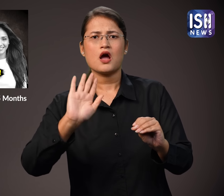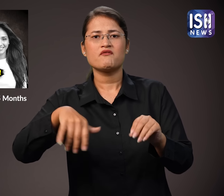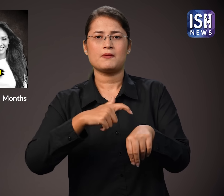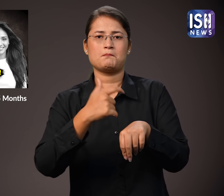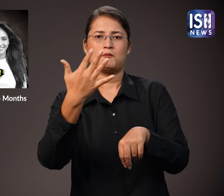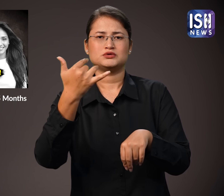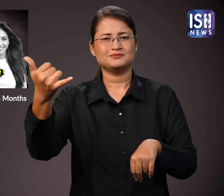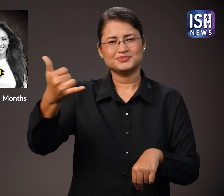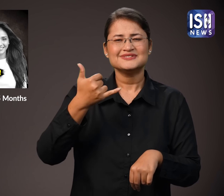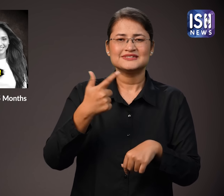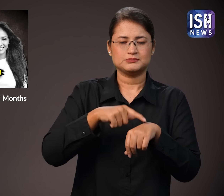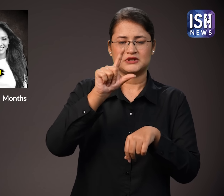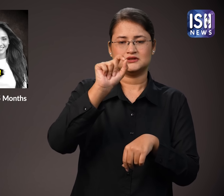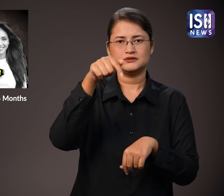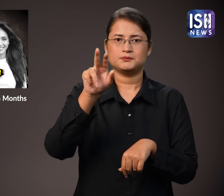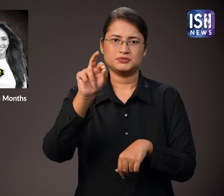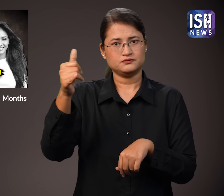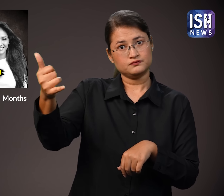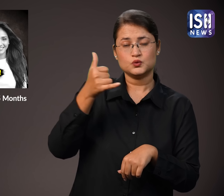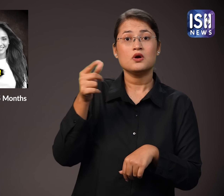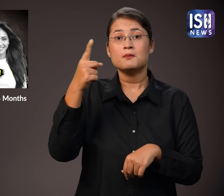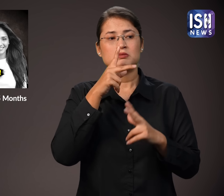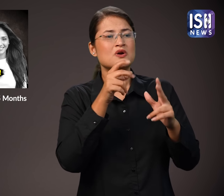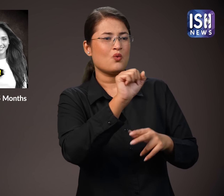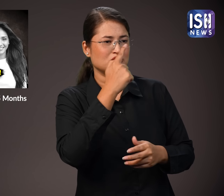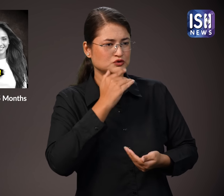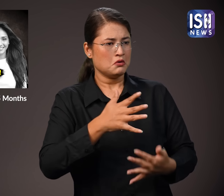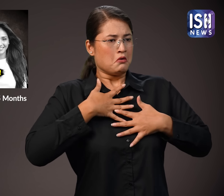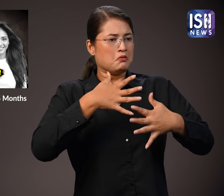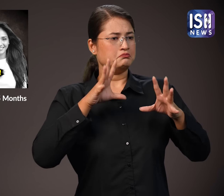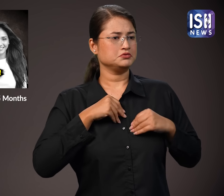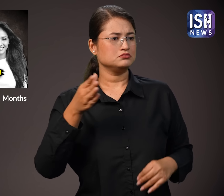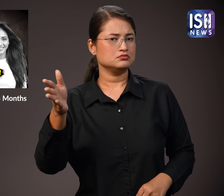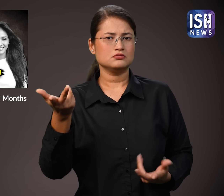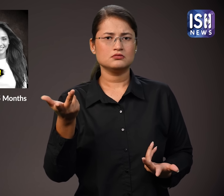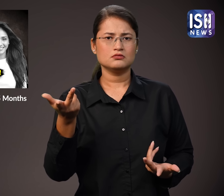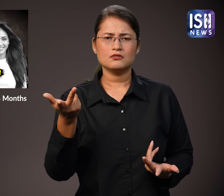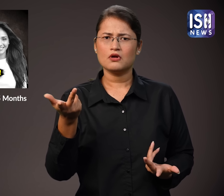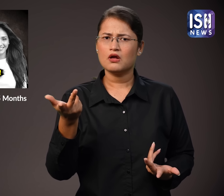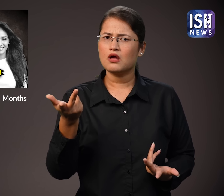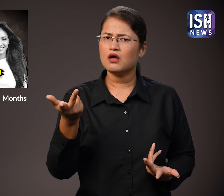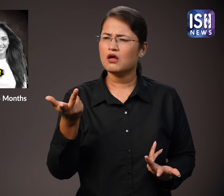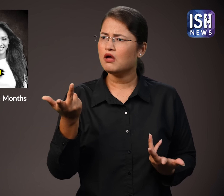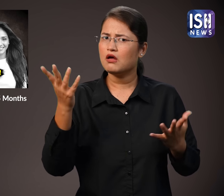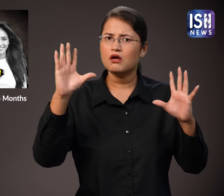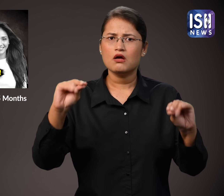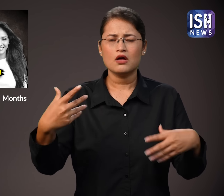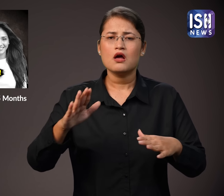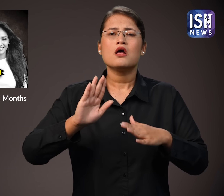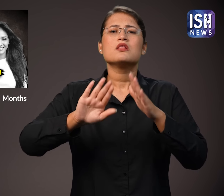Then, at 10:20 p.m., the mother-in-law informed them that Twisha was not breathing.